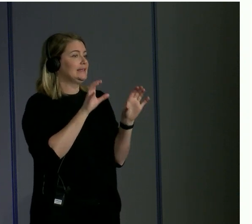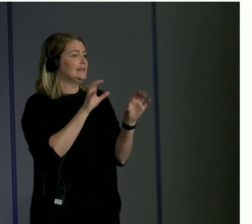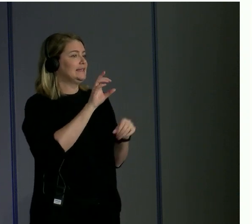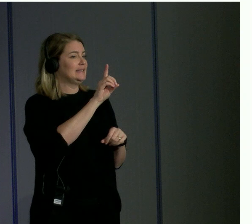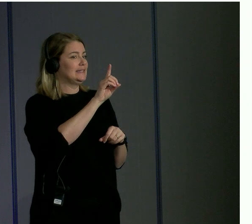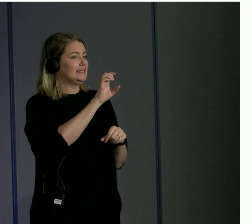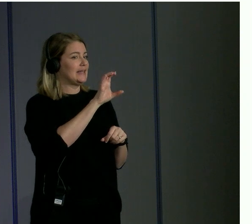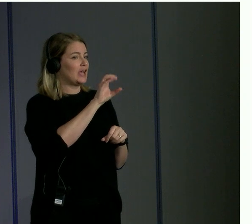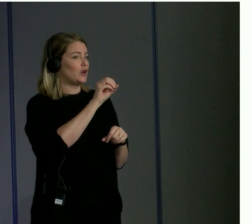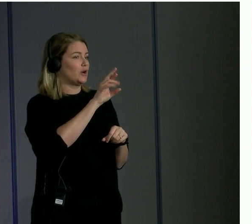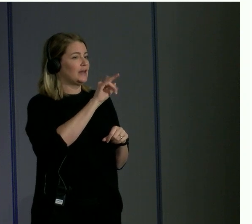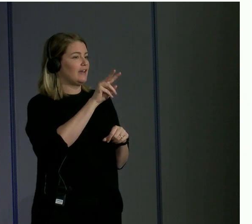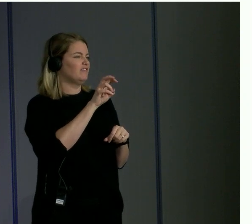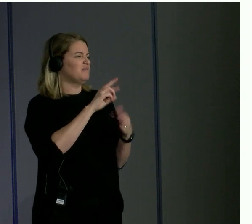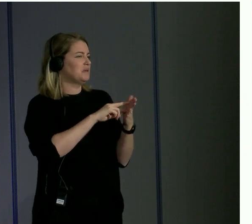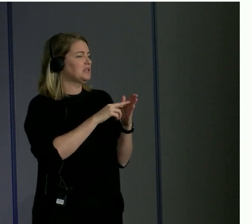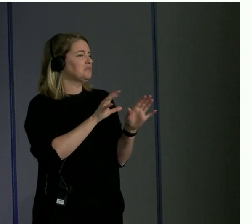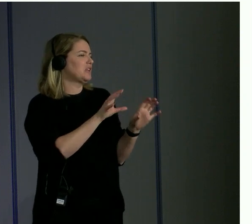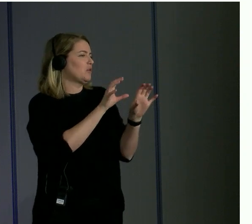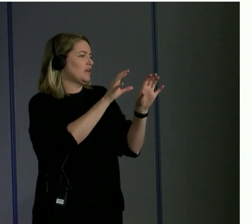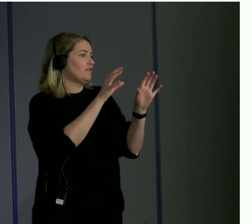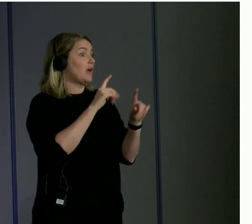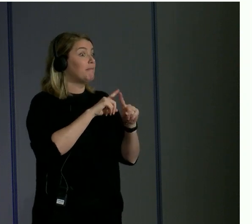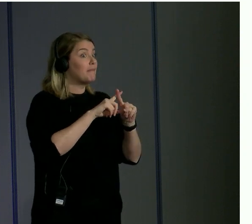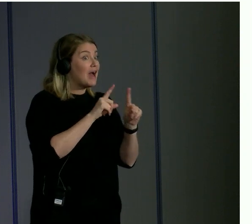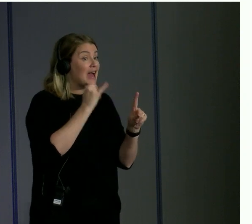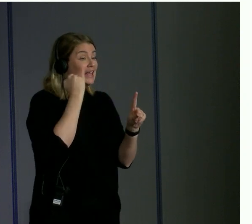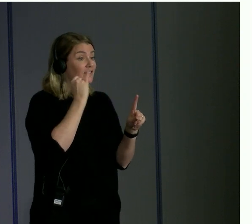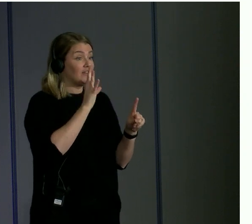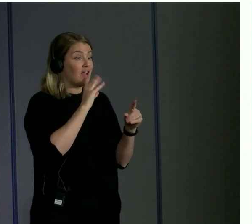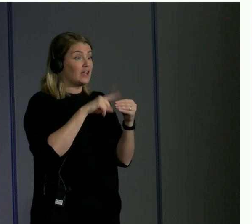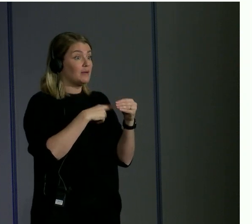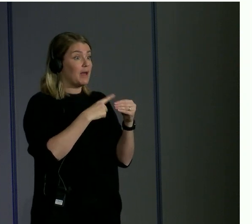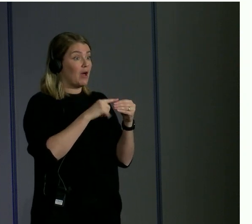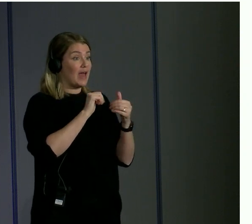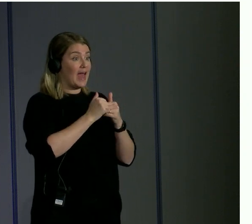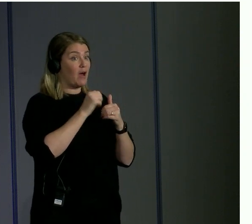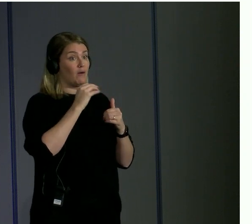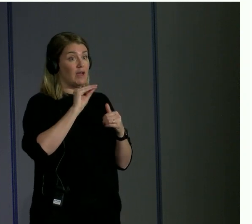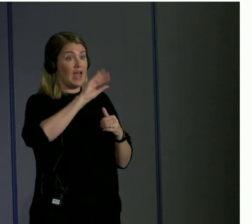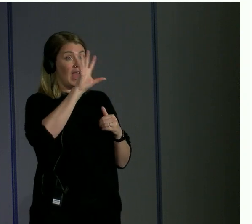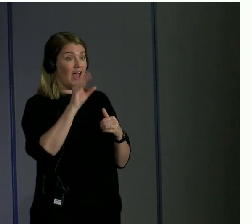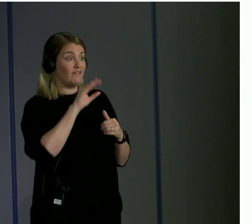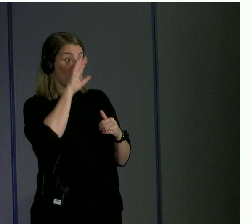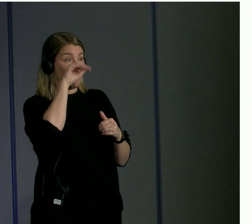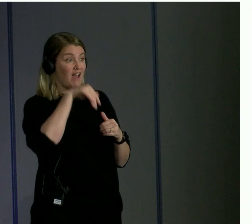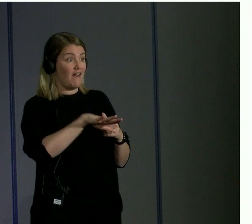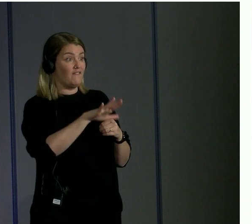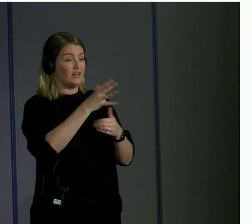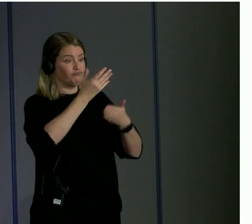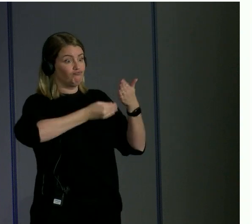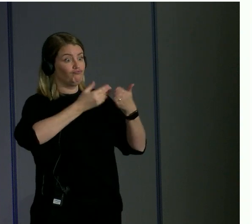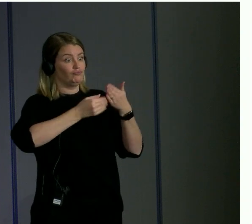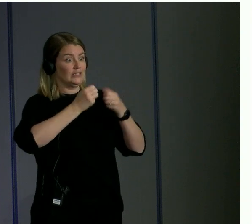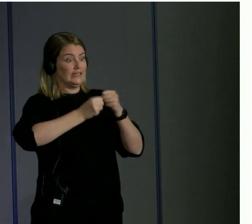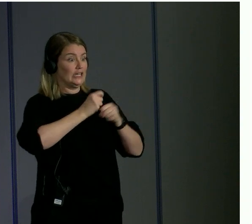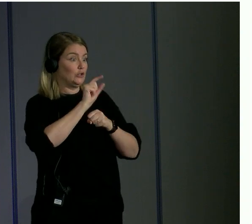But if I were talking about the extension of African elephants in 2050, it might be important